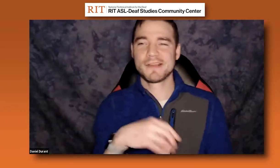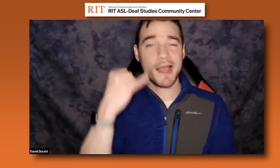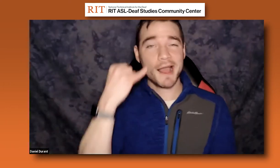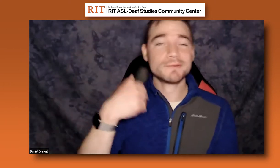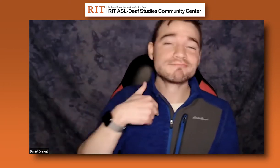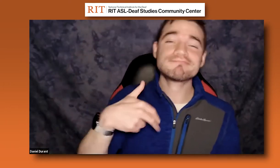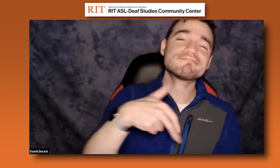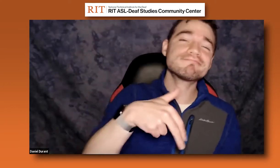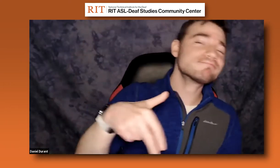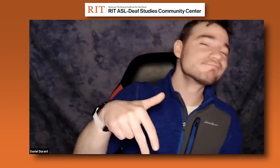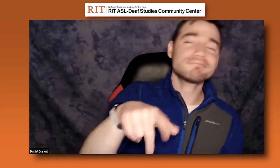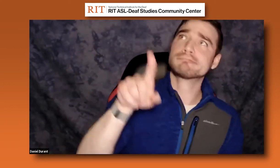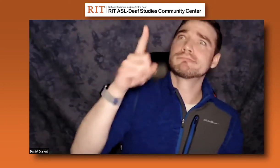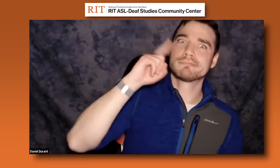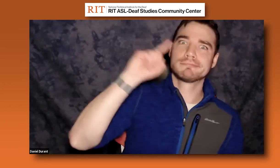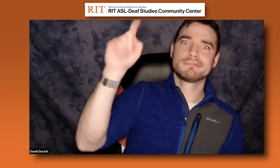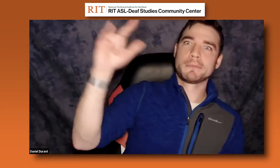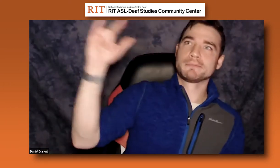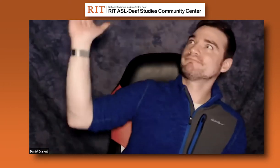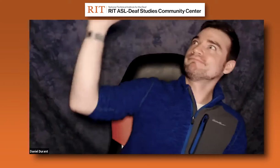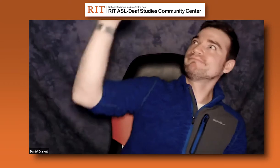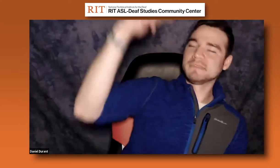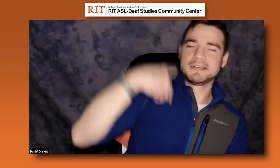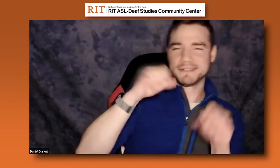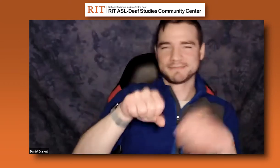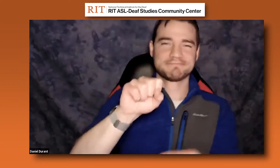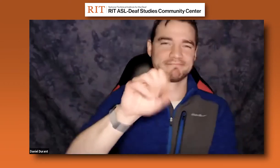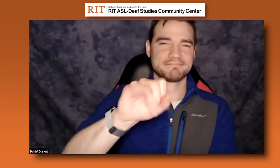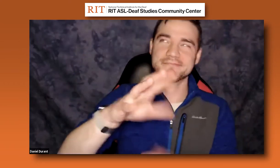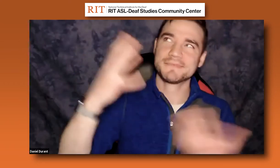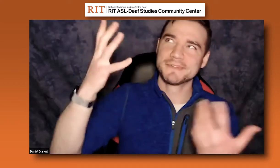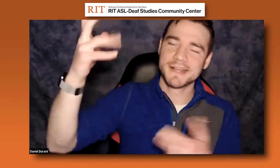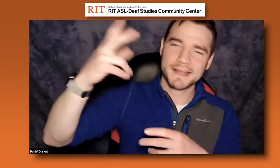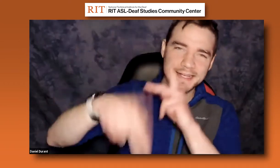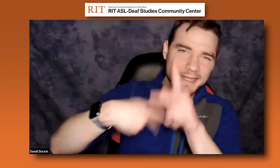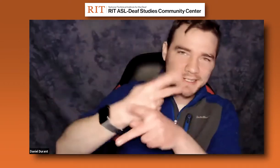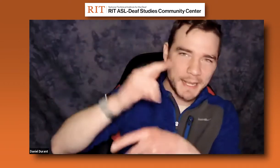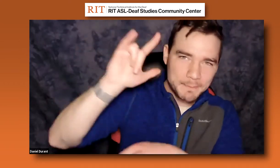and the thought of being able to fly. Anytime a plane went over, I would notice it.